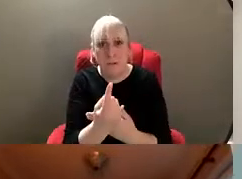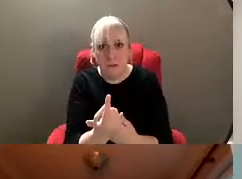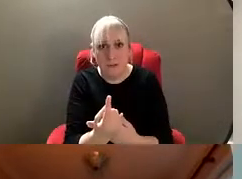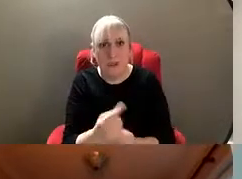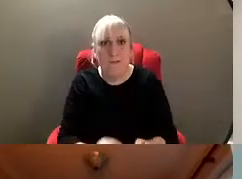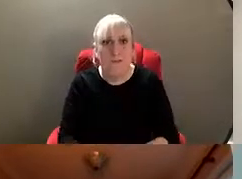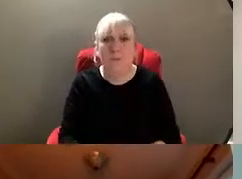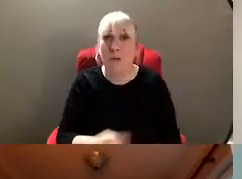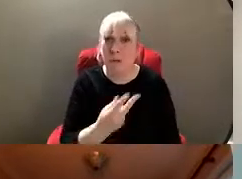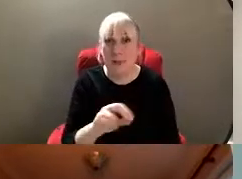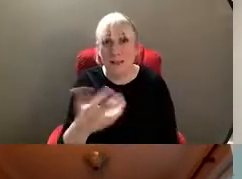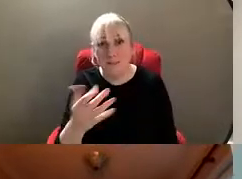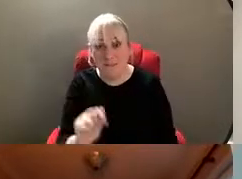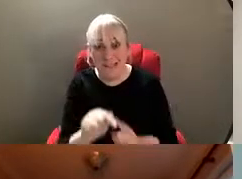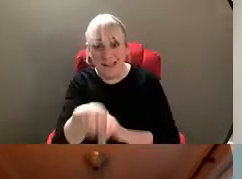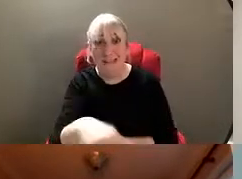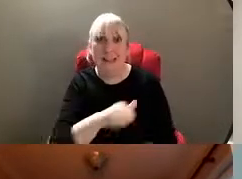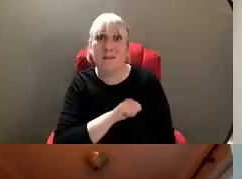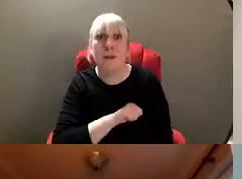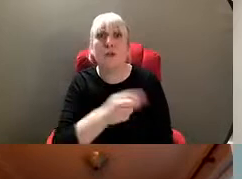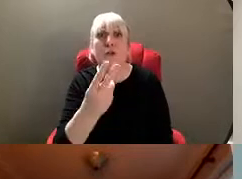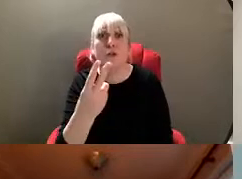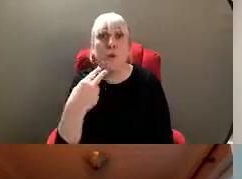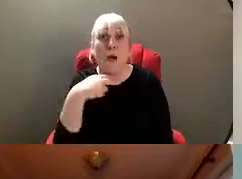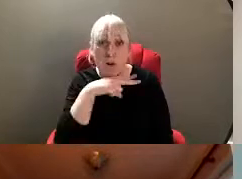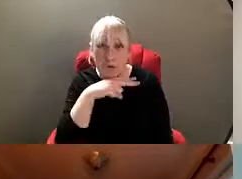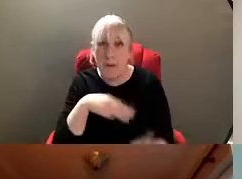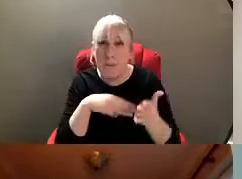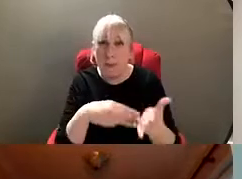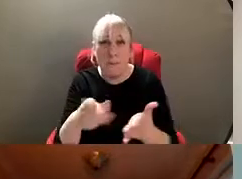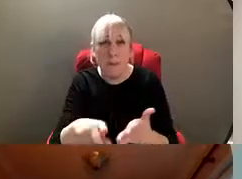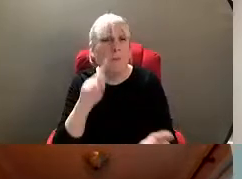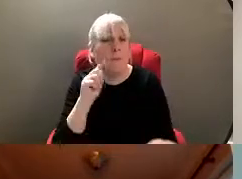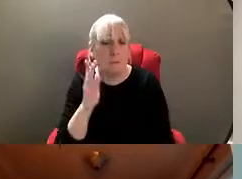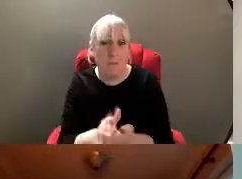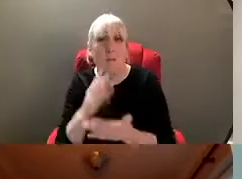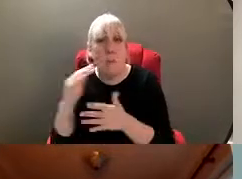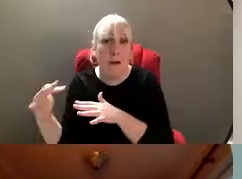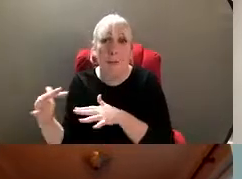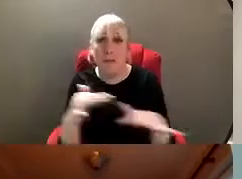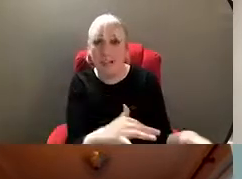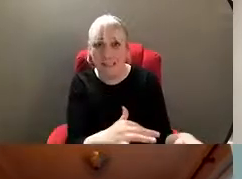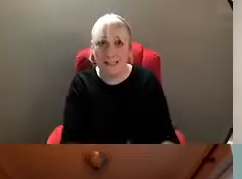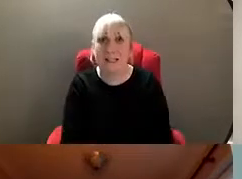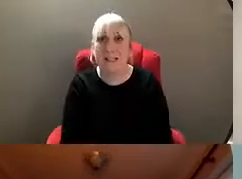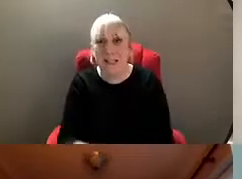that 200 million people will have migrated it is called the great climate migration